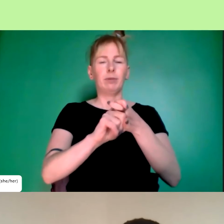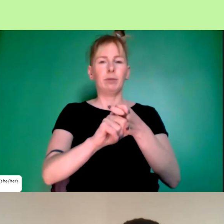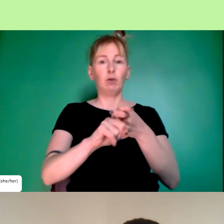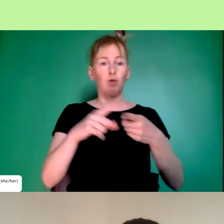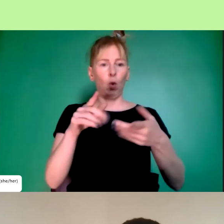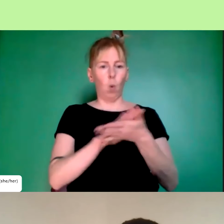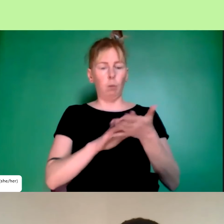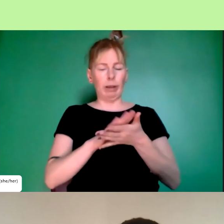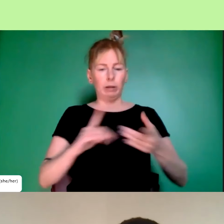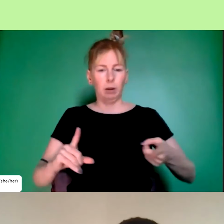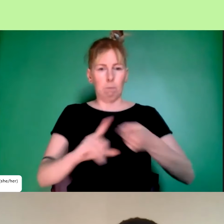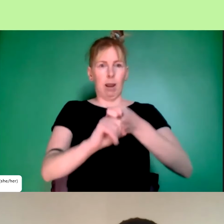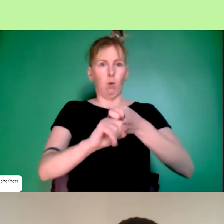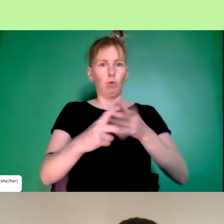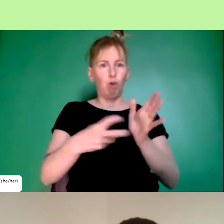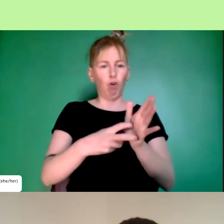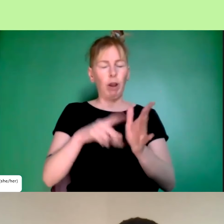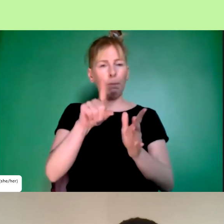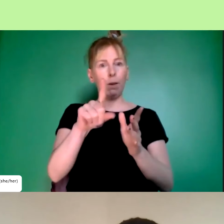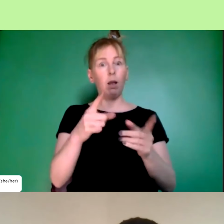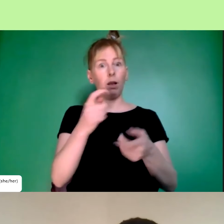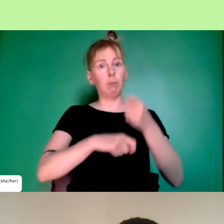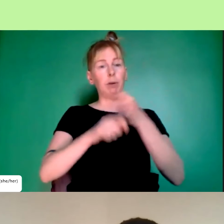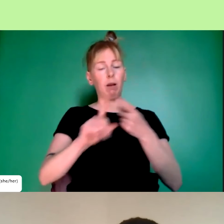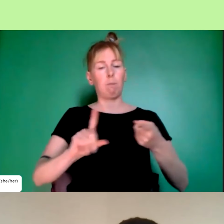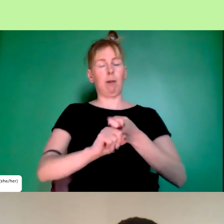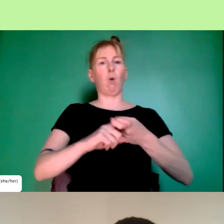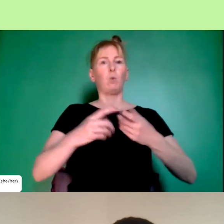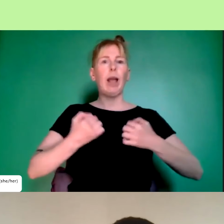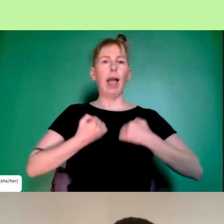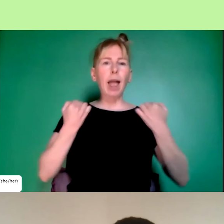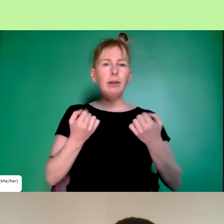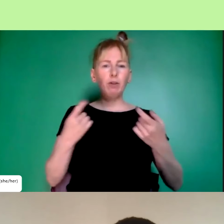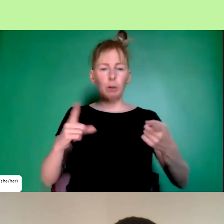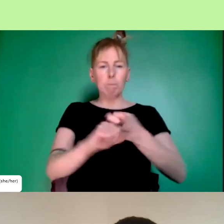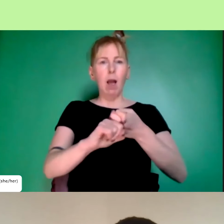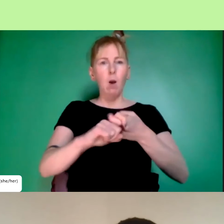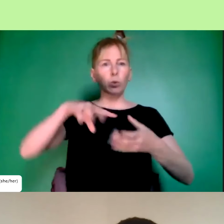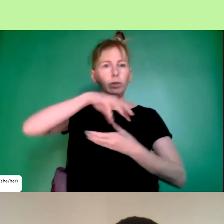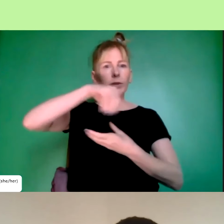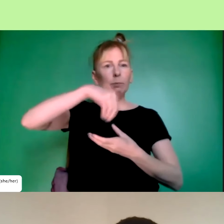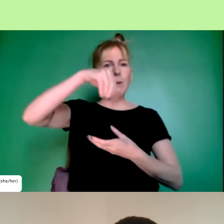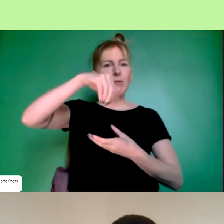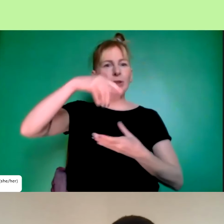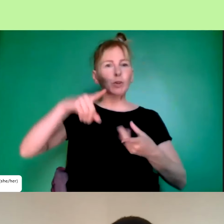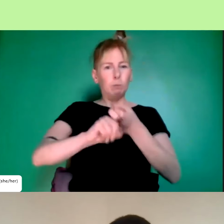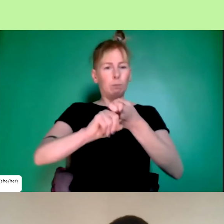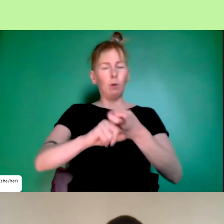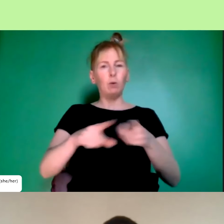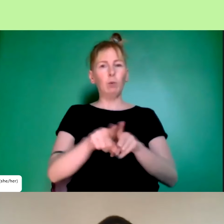a contractual agreement that does not, you know, hold you on your spine, you know,